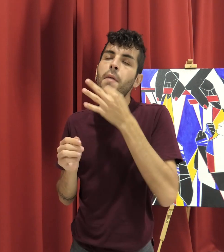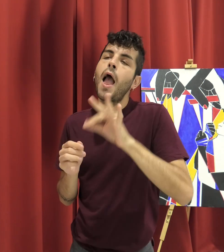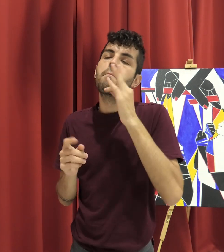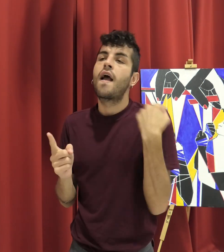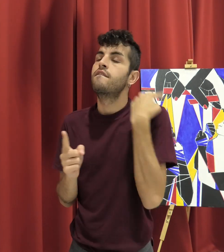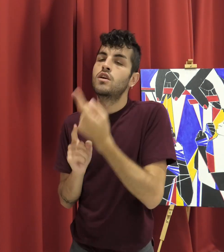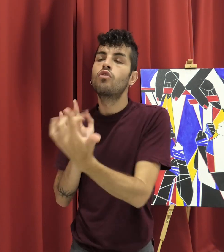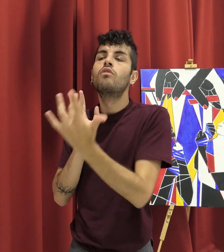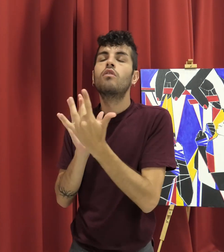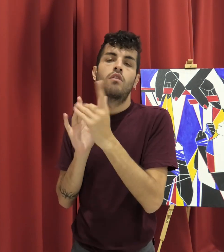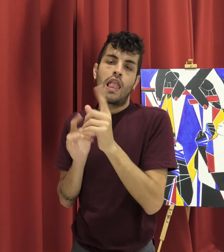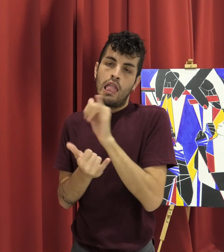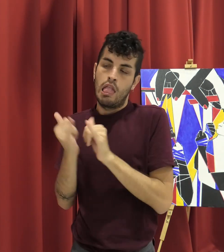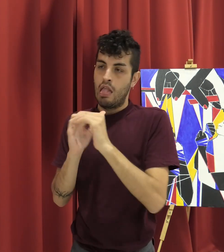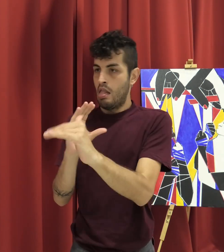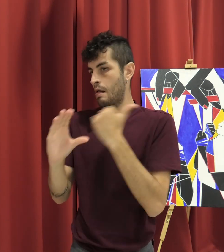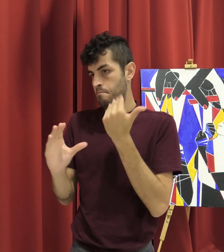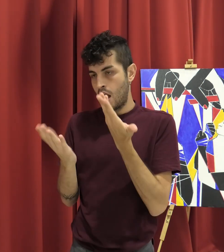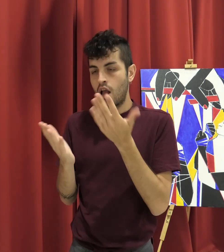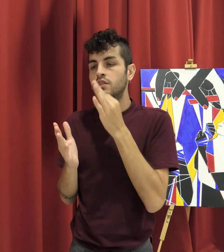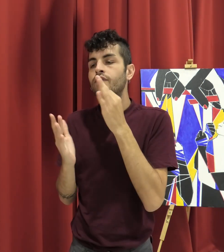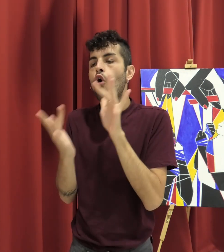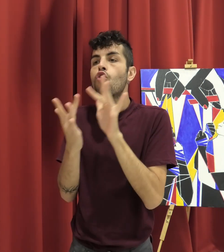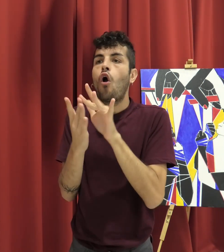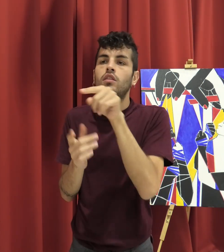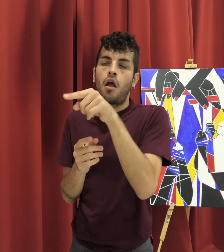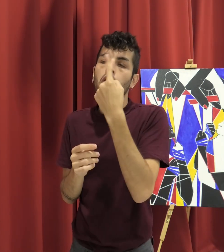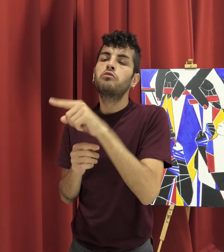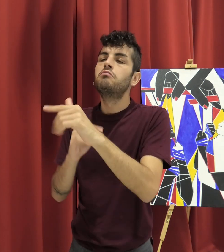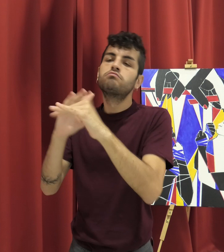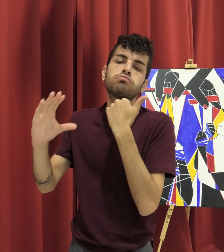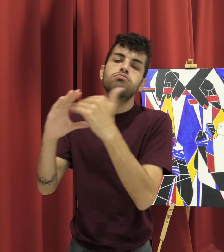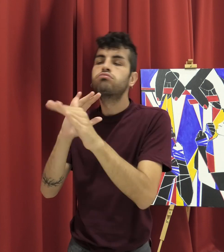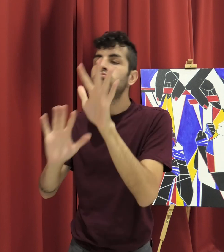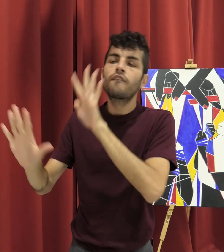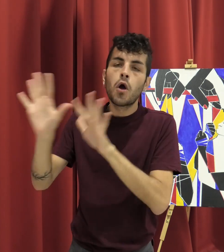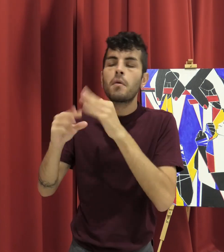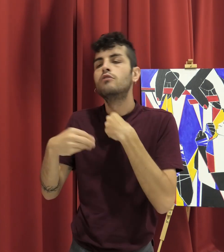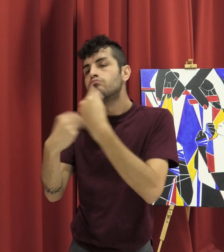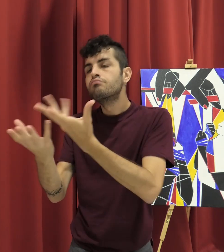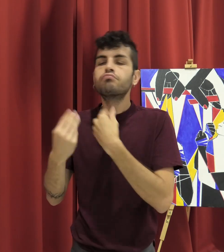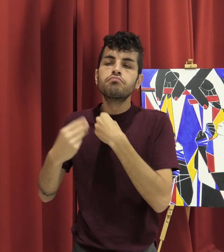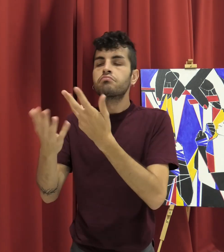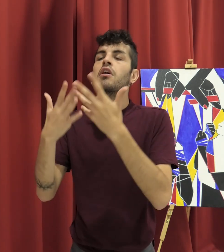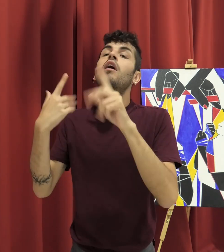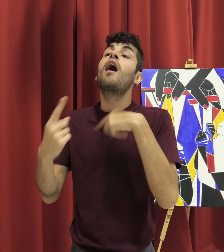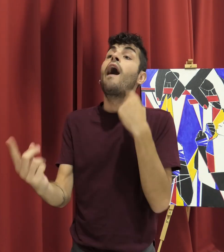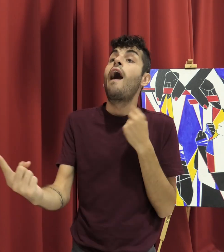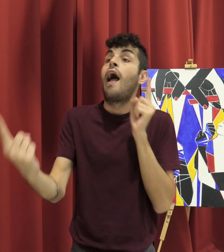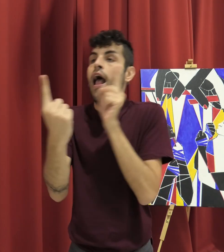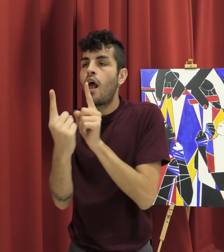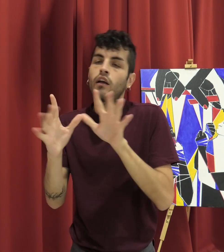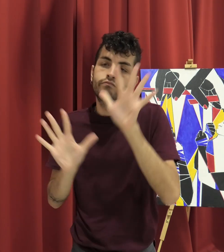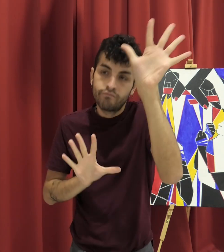They normally contact me by e-mail, so the exchange of information is in writing.